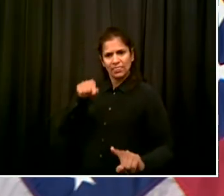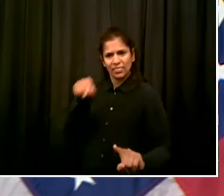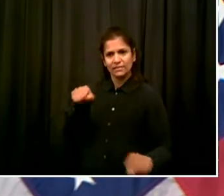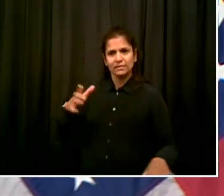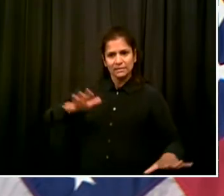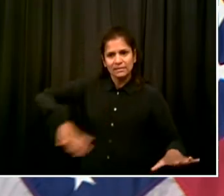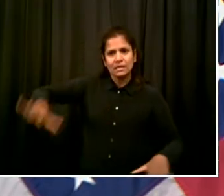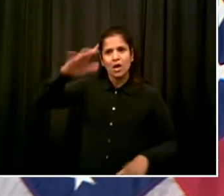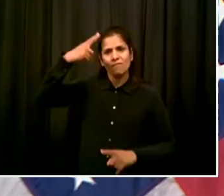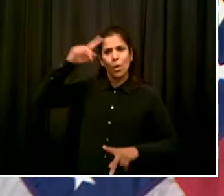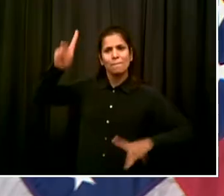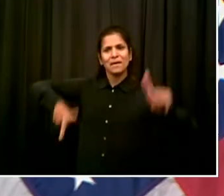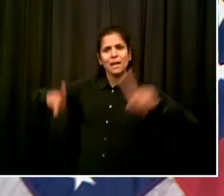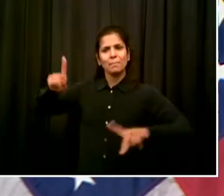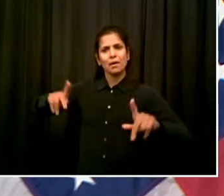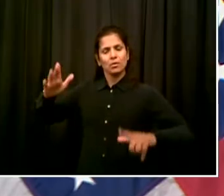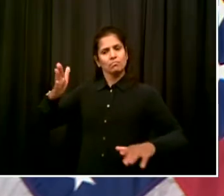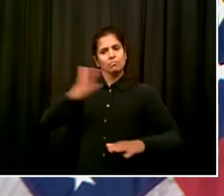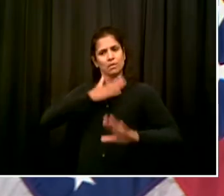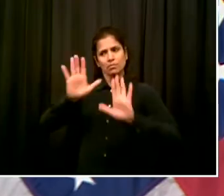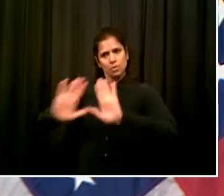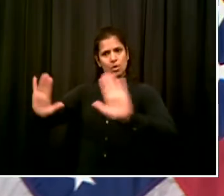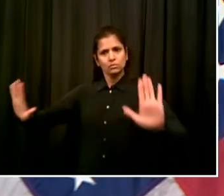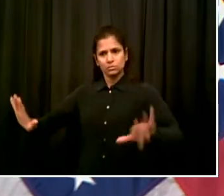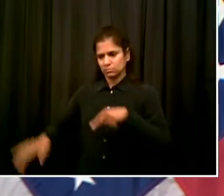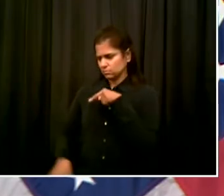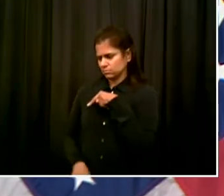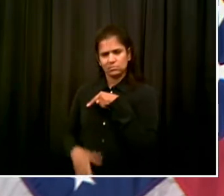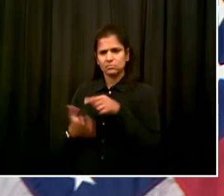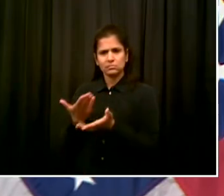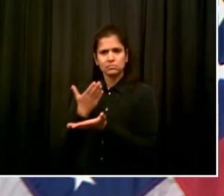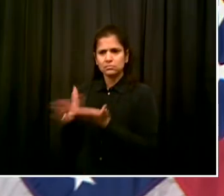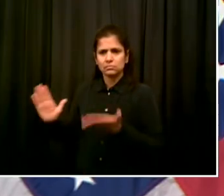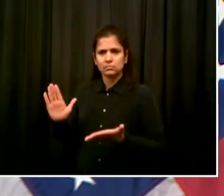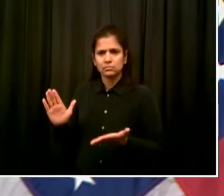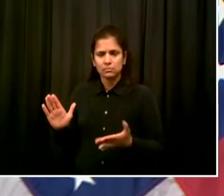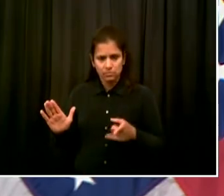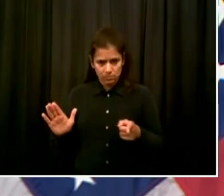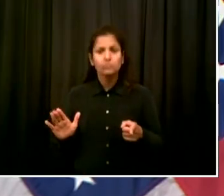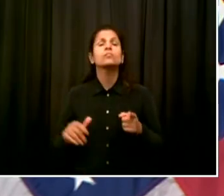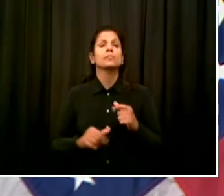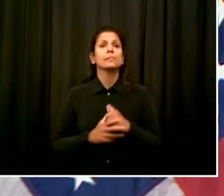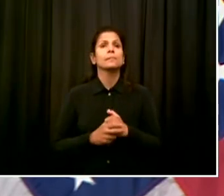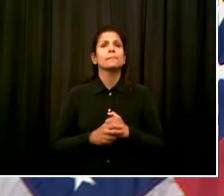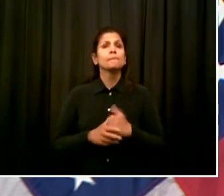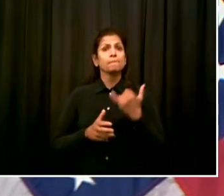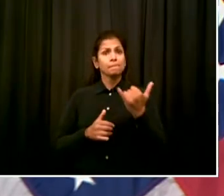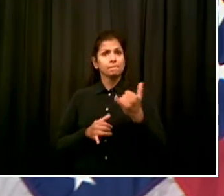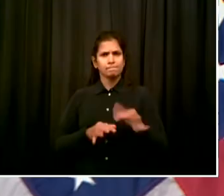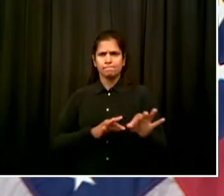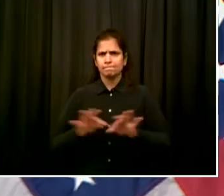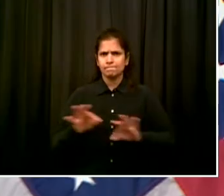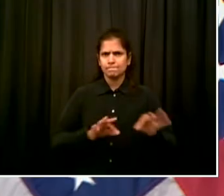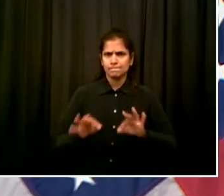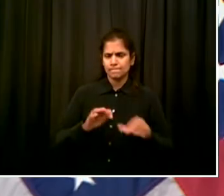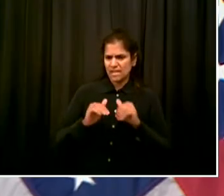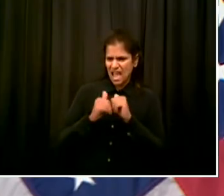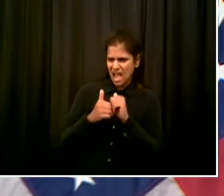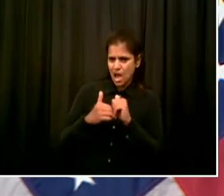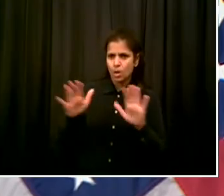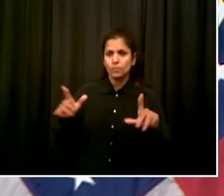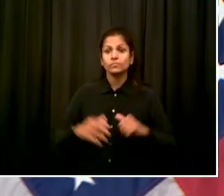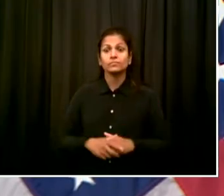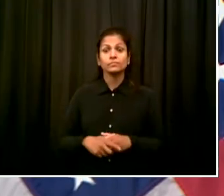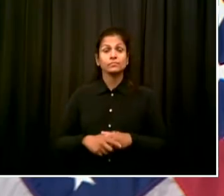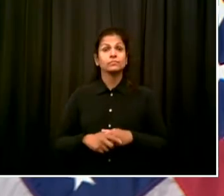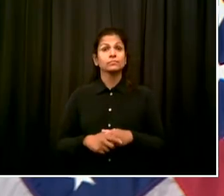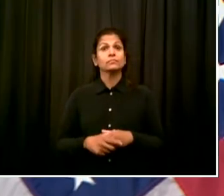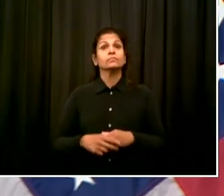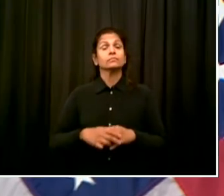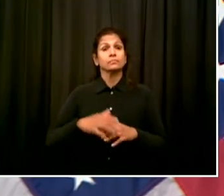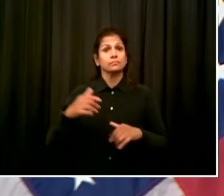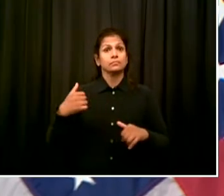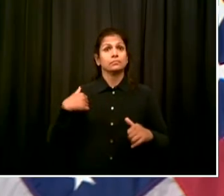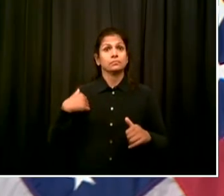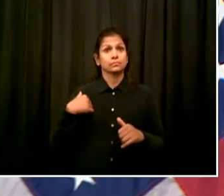EXTENARLLY. WE